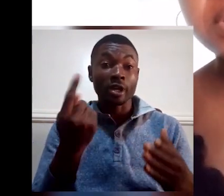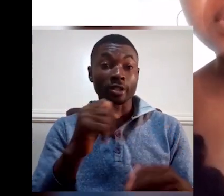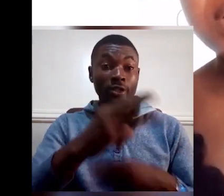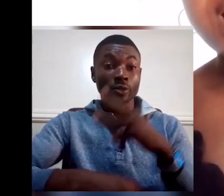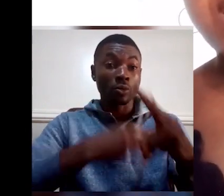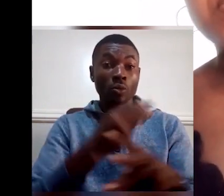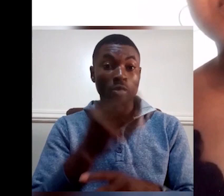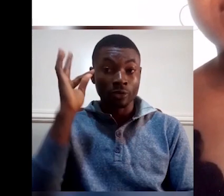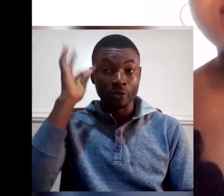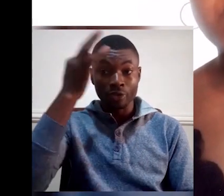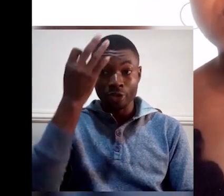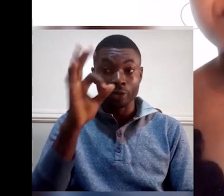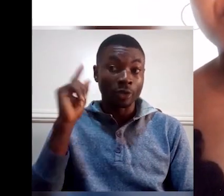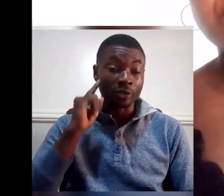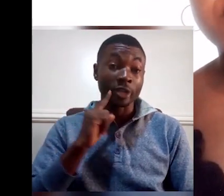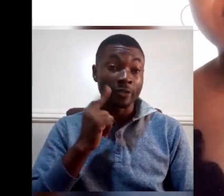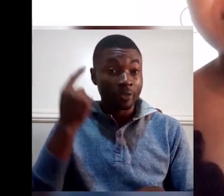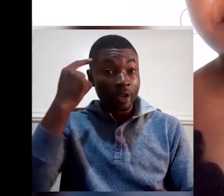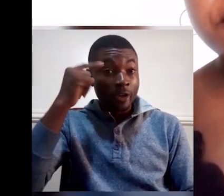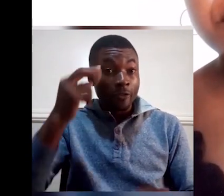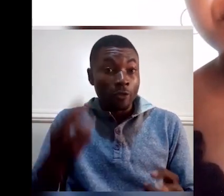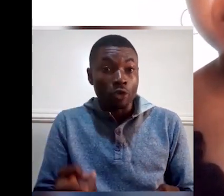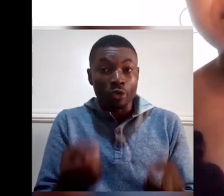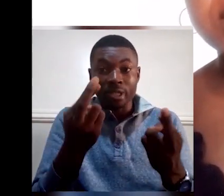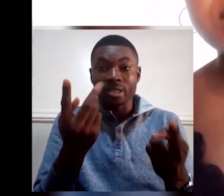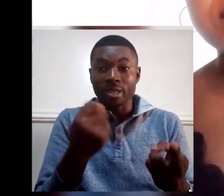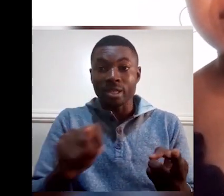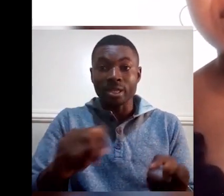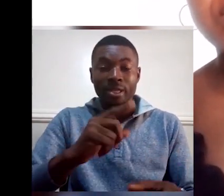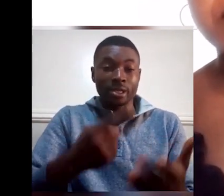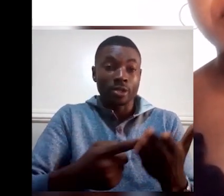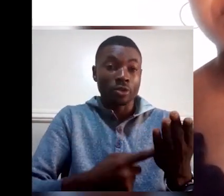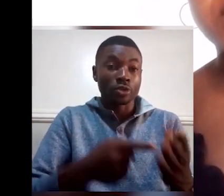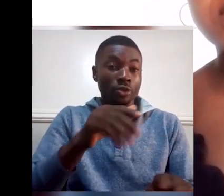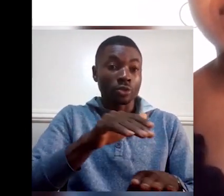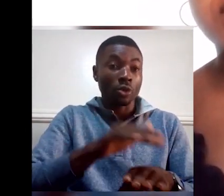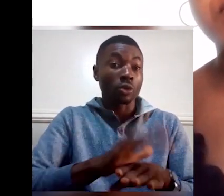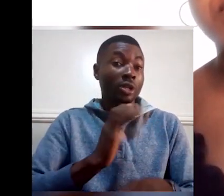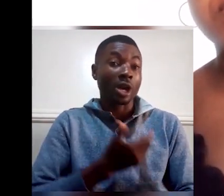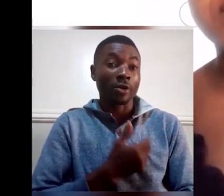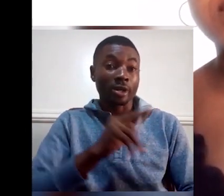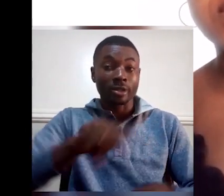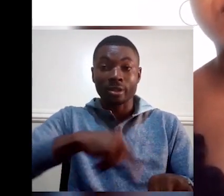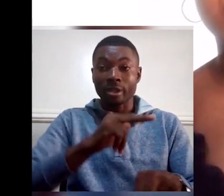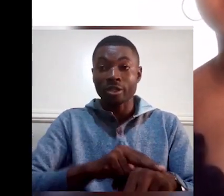I want to thank WFD for raising the discussion about national sign languages to let us know